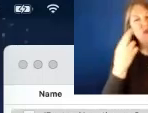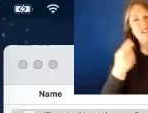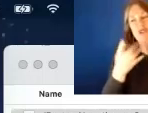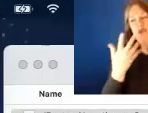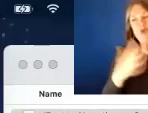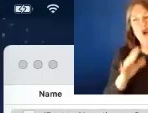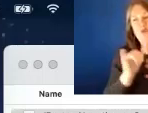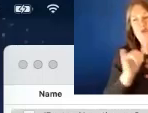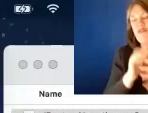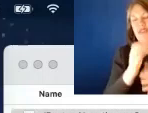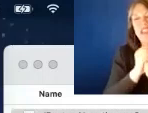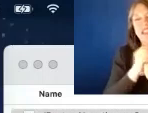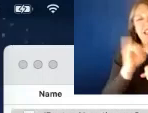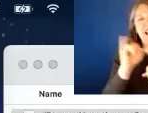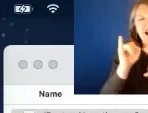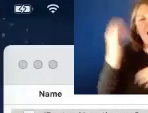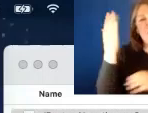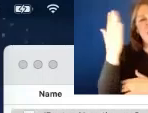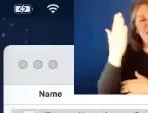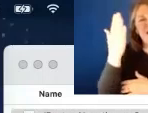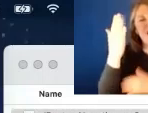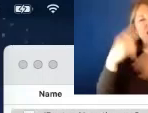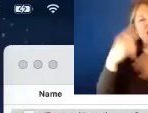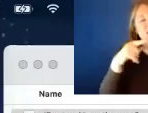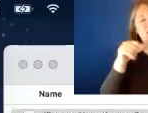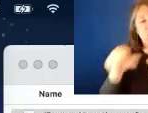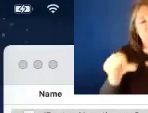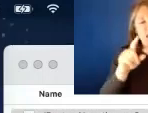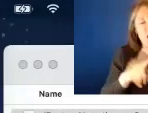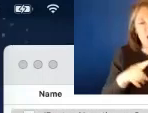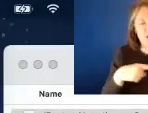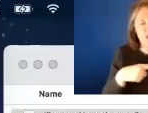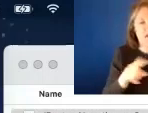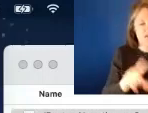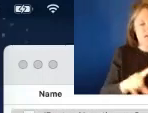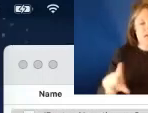iPresentation button to be displayed at your bottom of your presentation, you would say